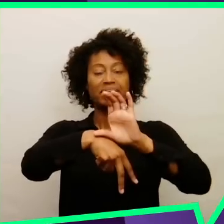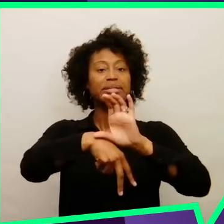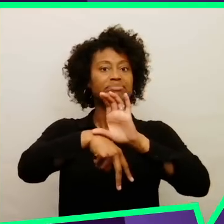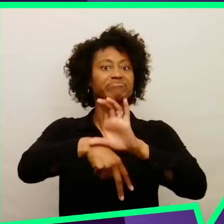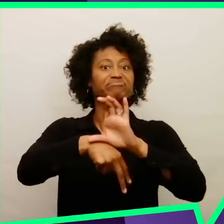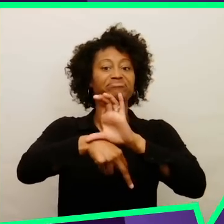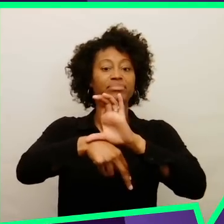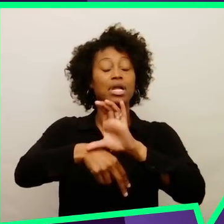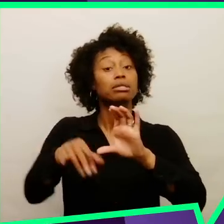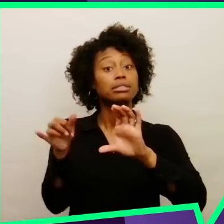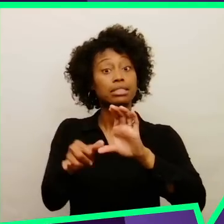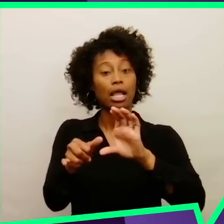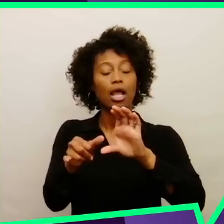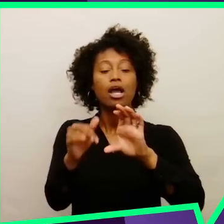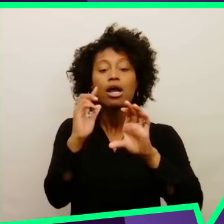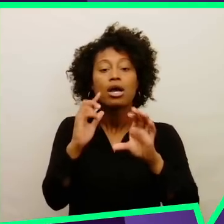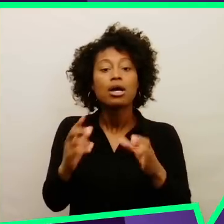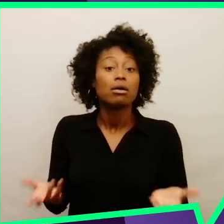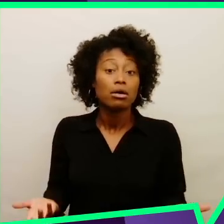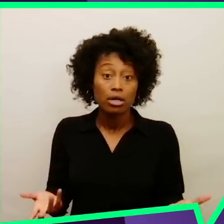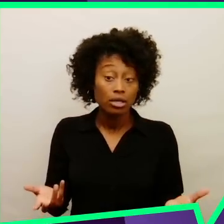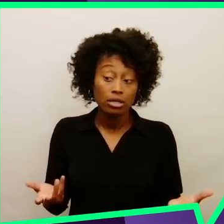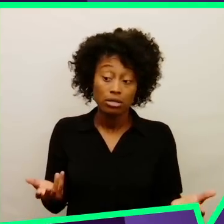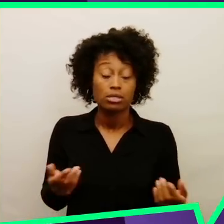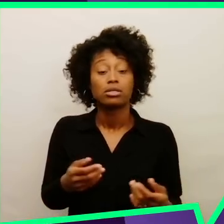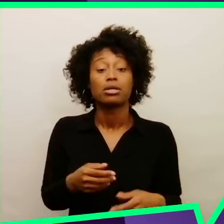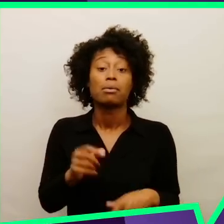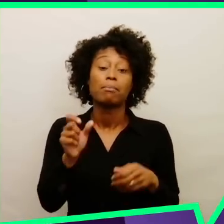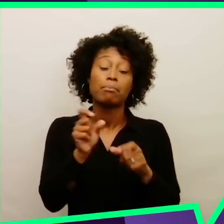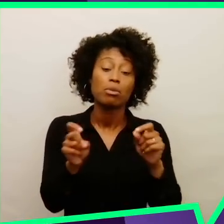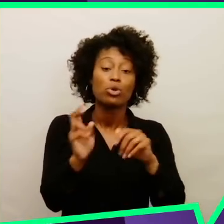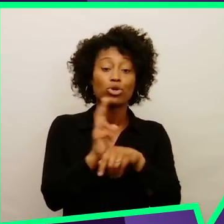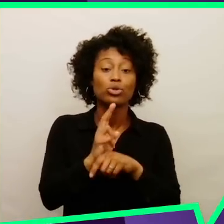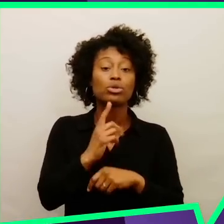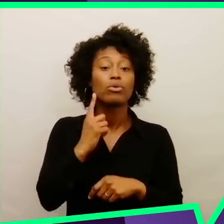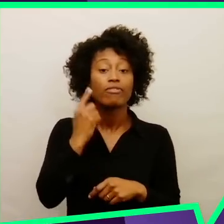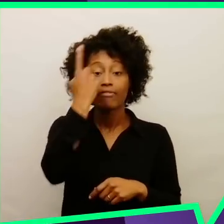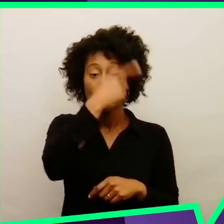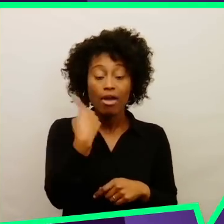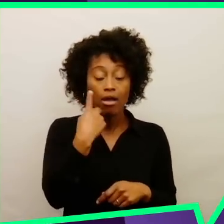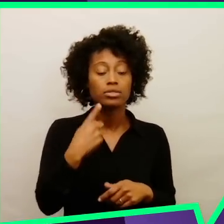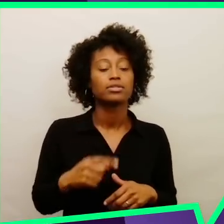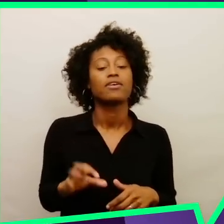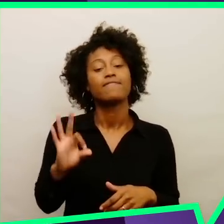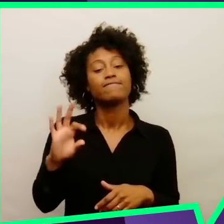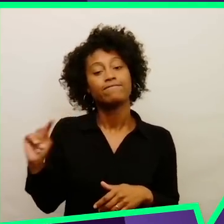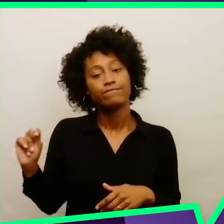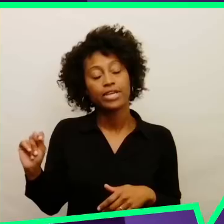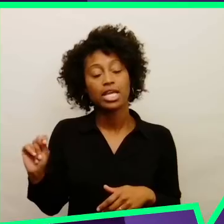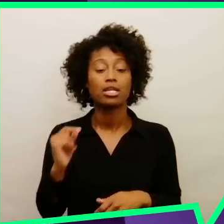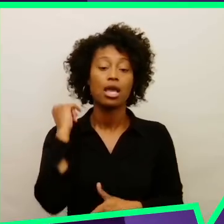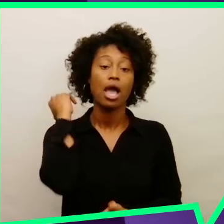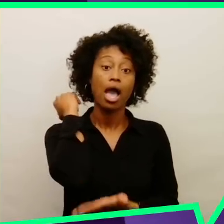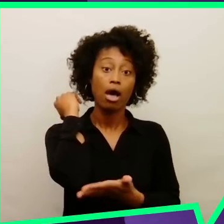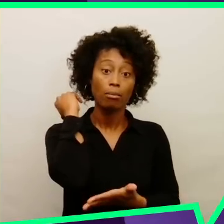so you can take any kind of mount, a tripod type of mount that a lot of cameras fit on, and just pop it in there,